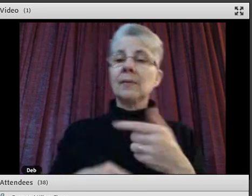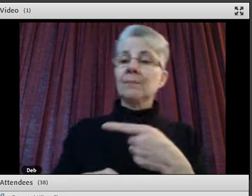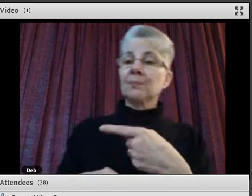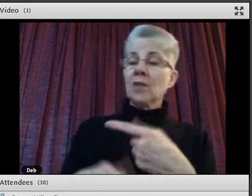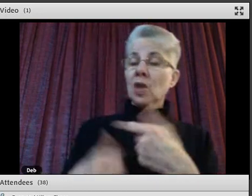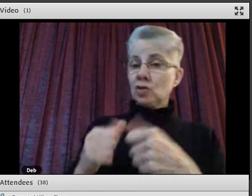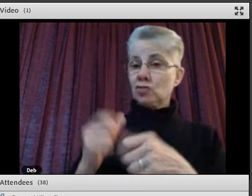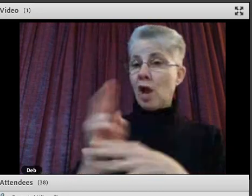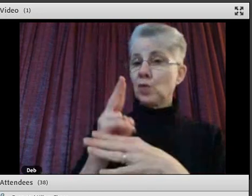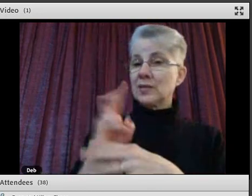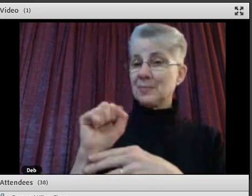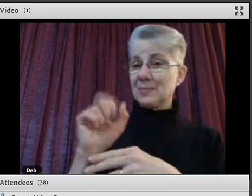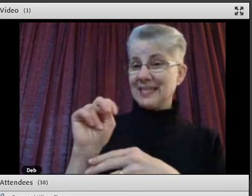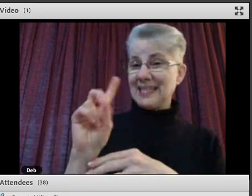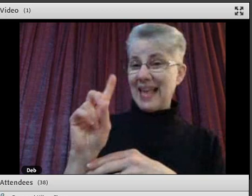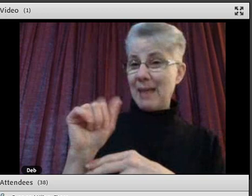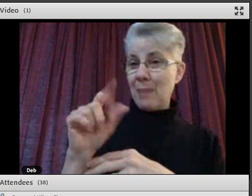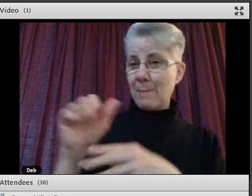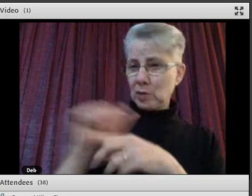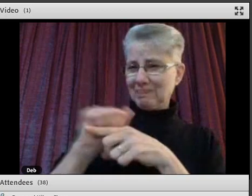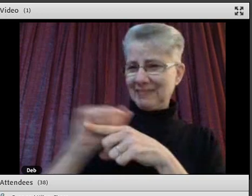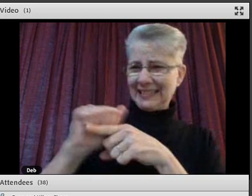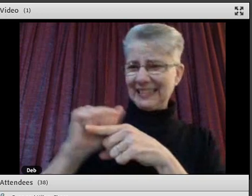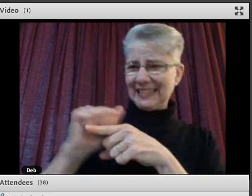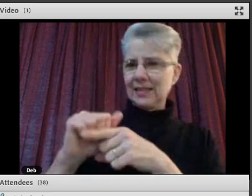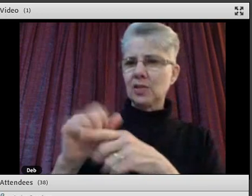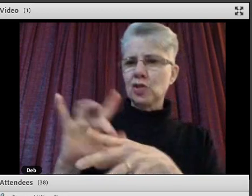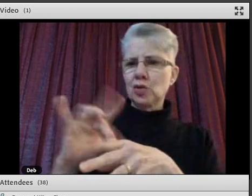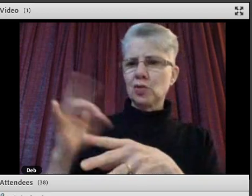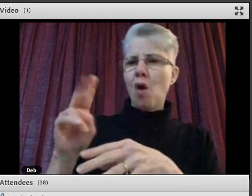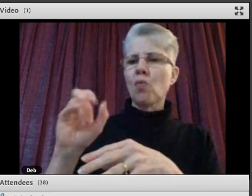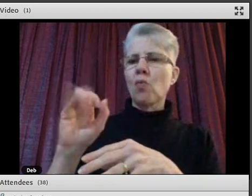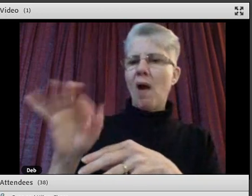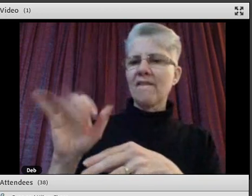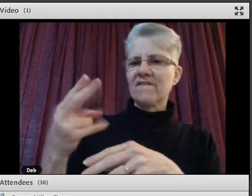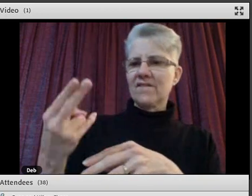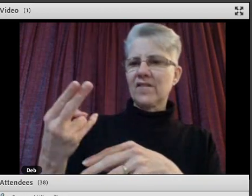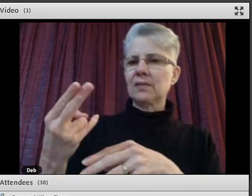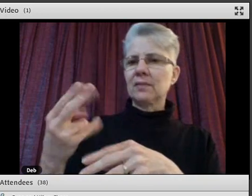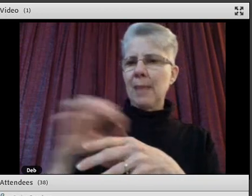to kind of rough up the bottle a little bit. It gives the paint a better surface to stick to. Hilary: For sure.